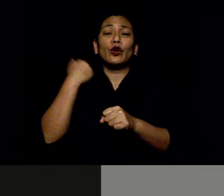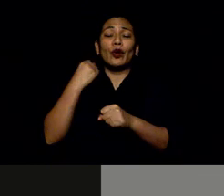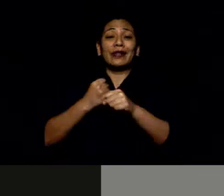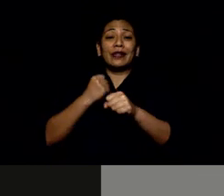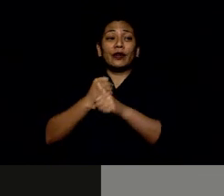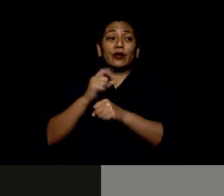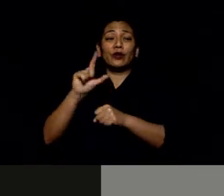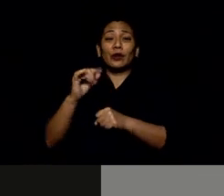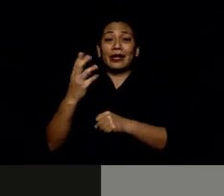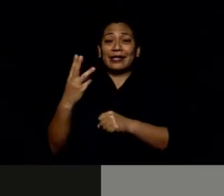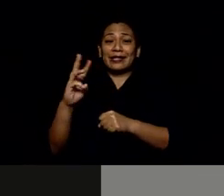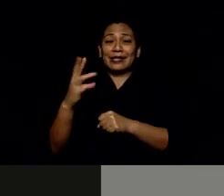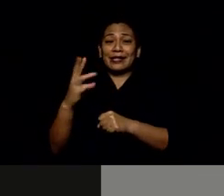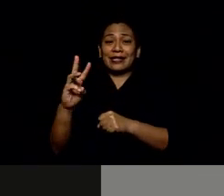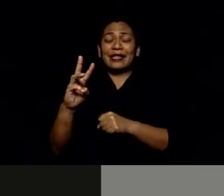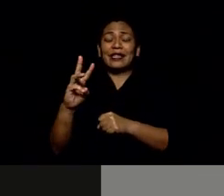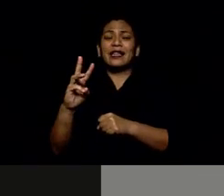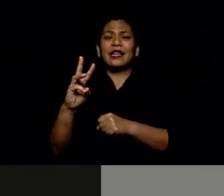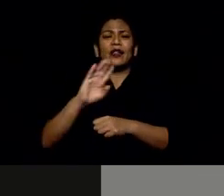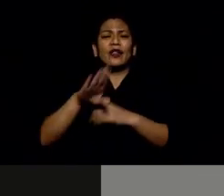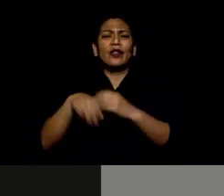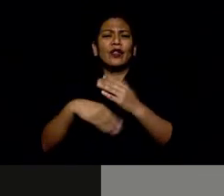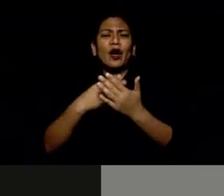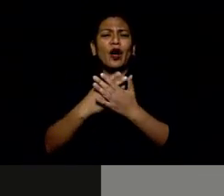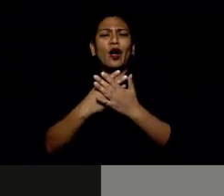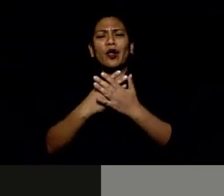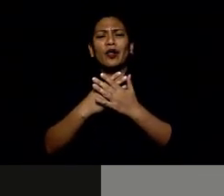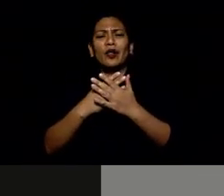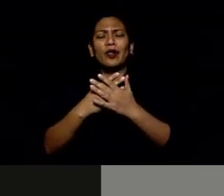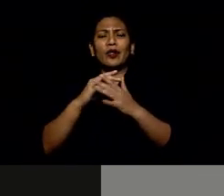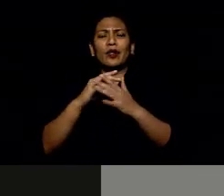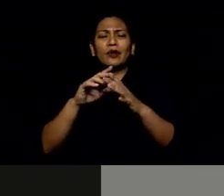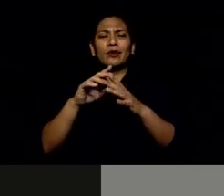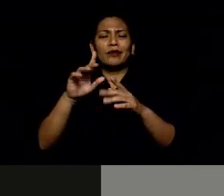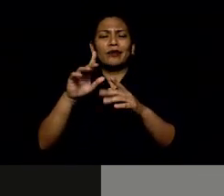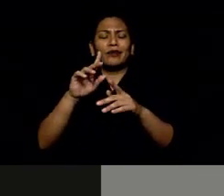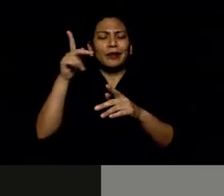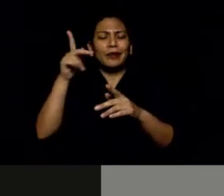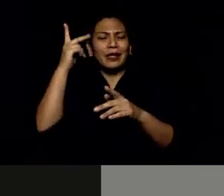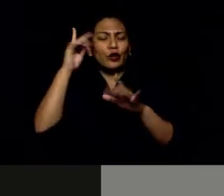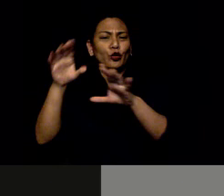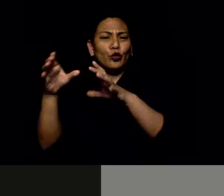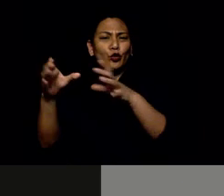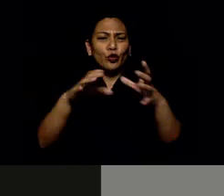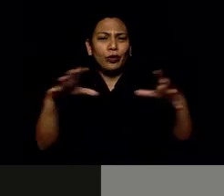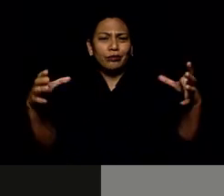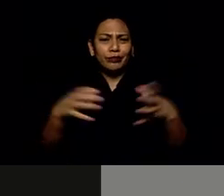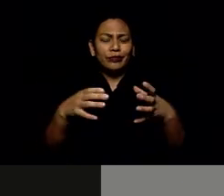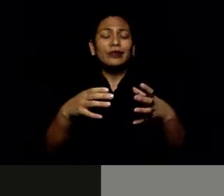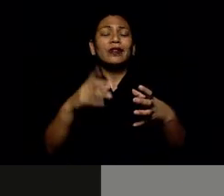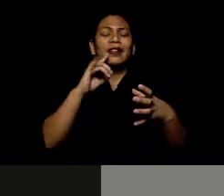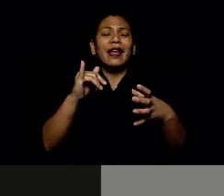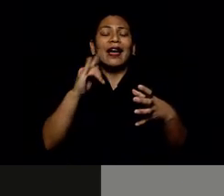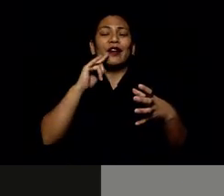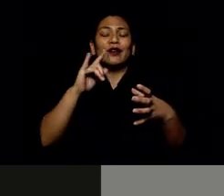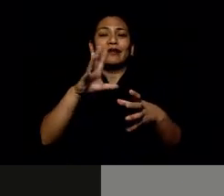the all-party parliamentary committee on, uh, limits to growth in the United Kingdom,